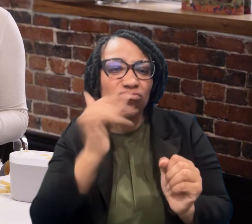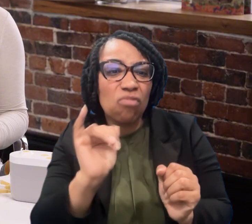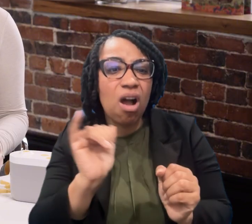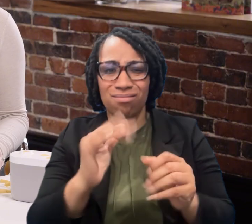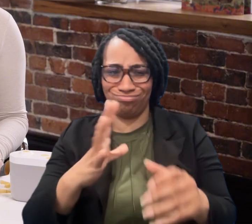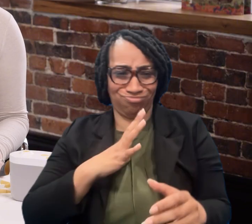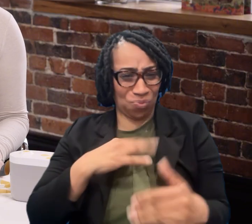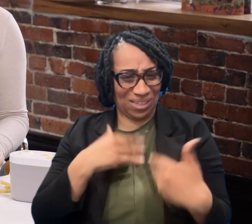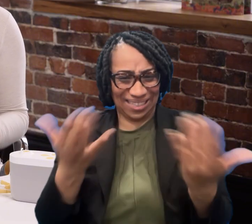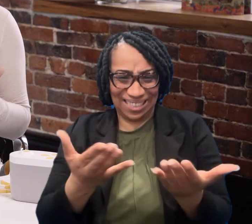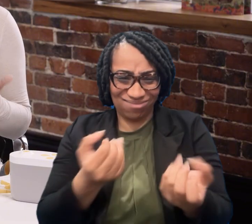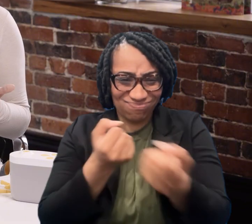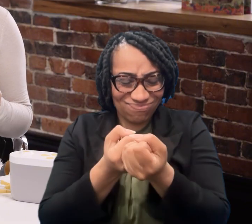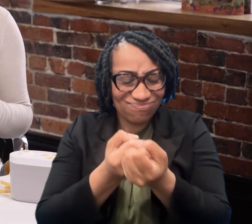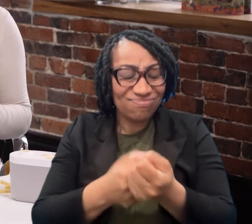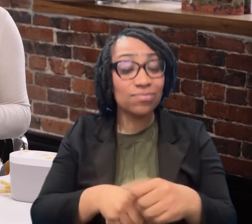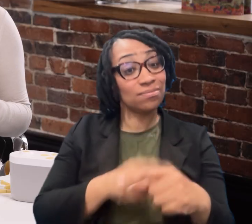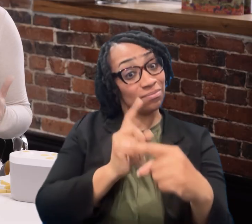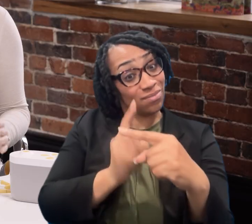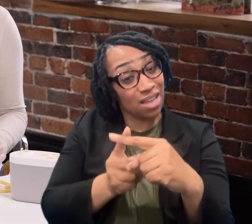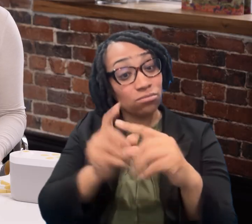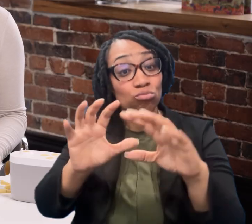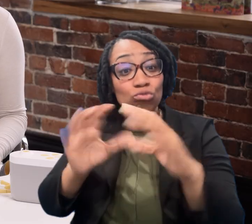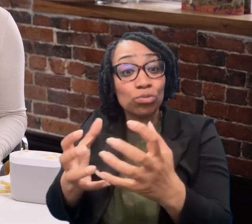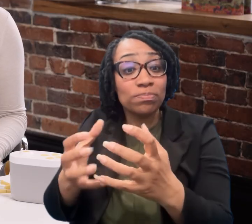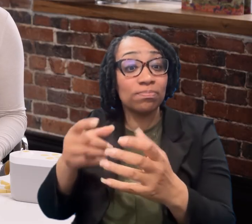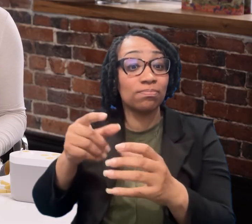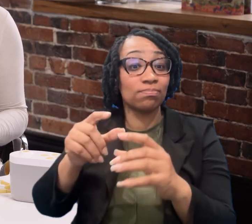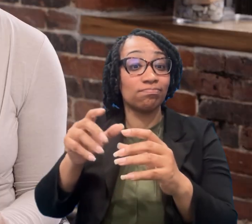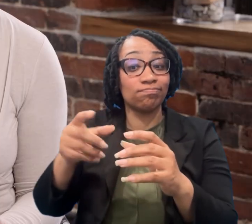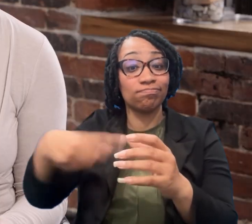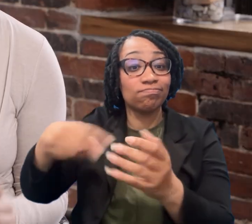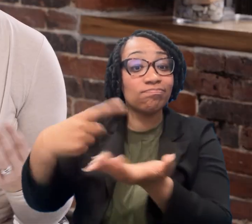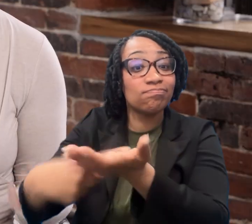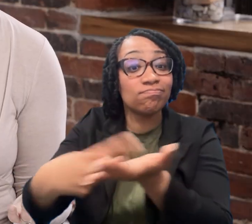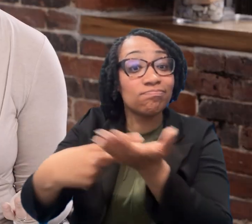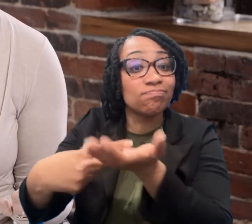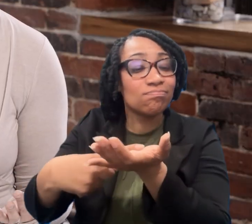one-on-one consults to unbox your pump or discuss a return to work, as well as a support group for